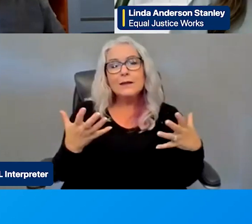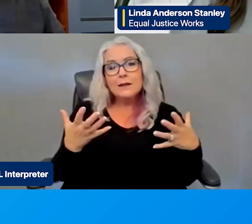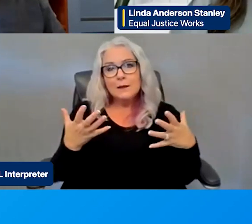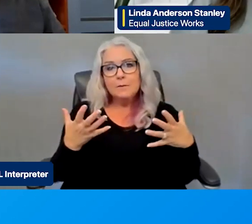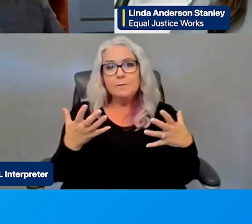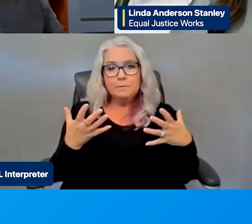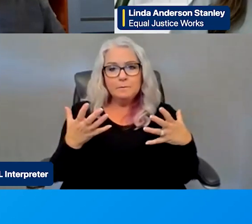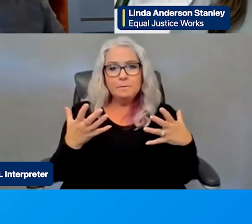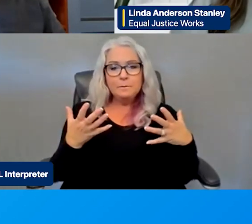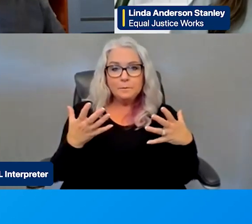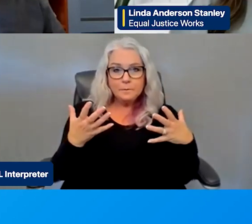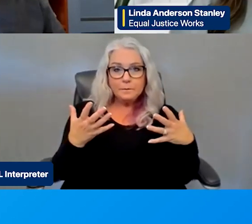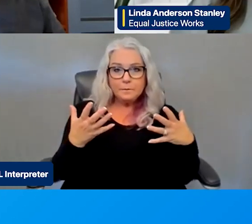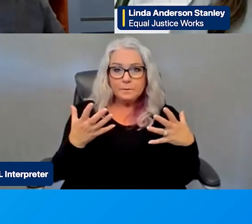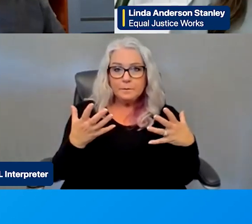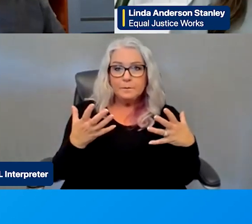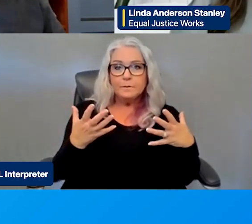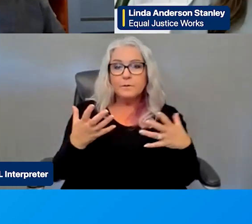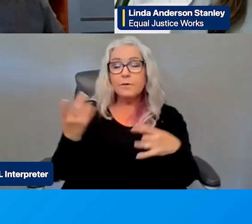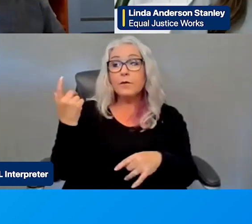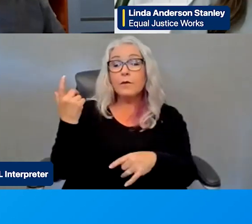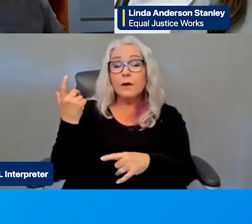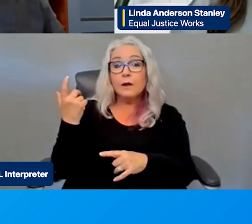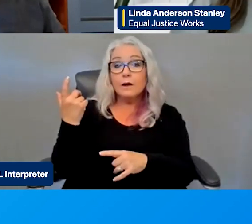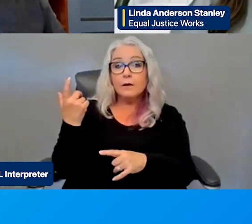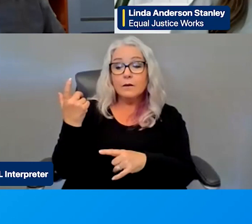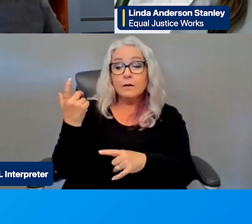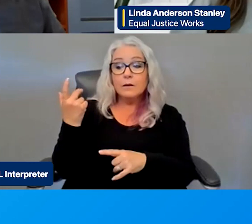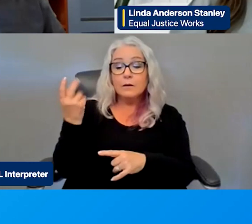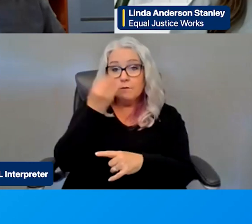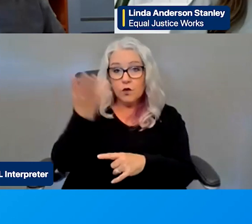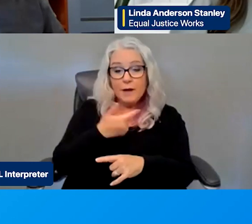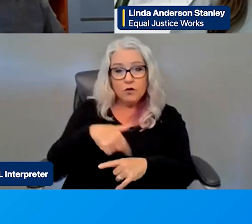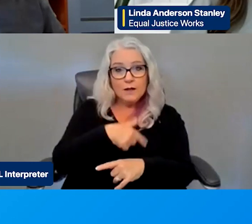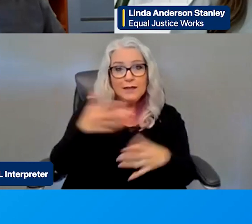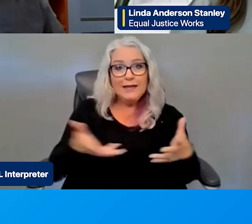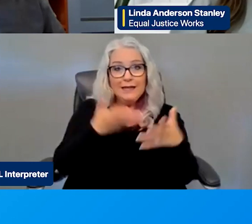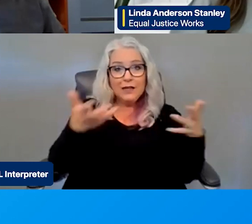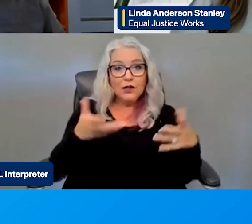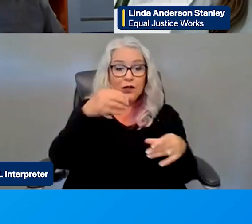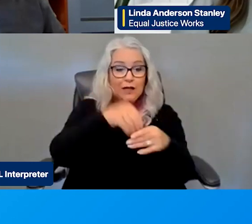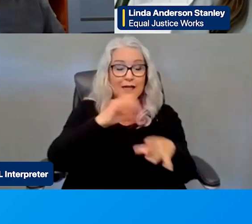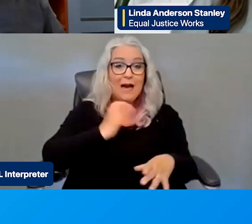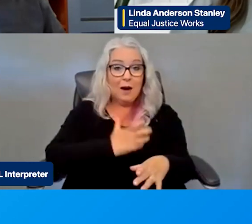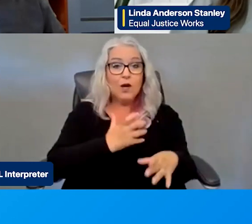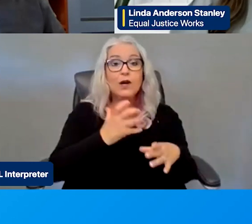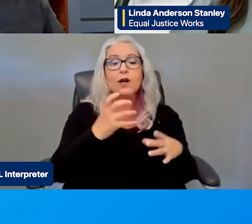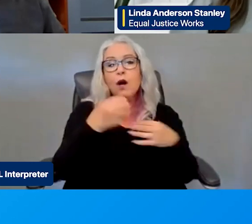in our office. And before filing a complaint we usually make a happening about what is going on and talk about